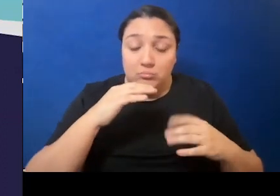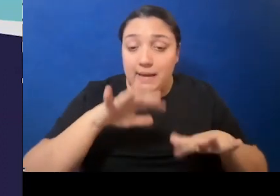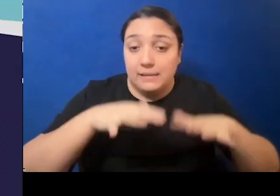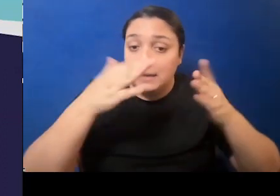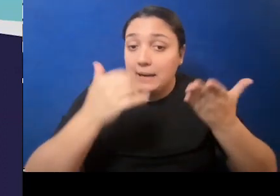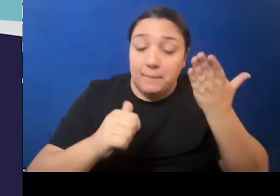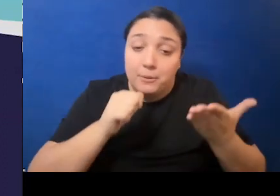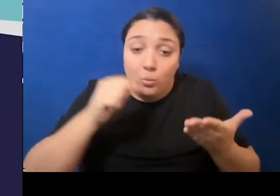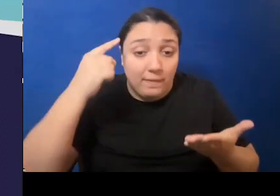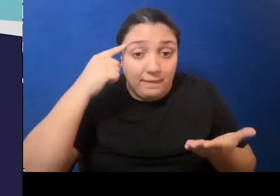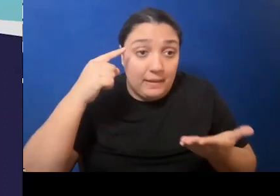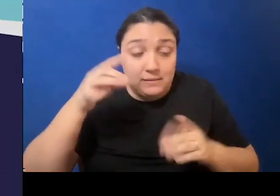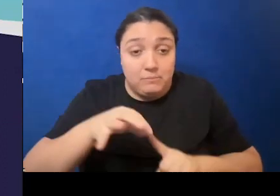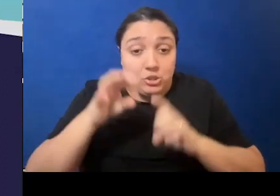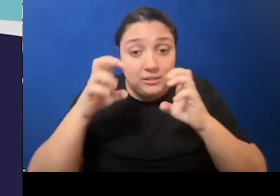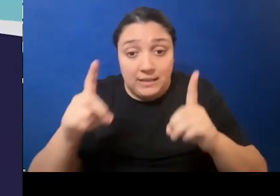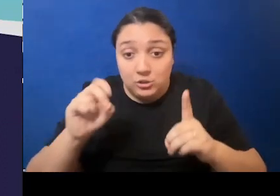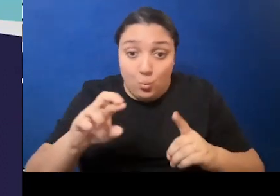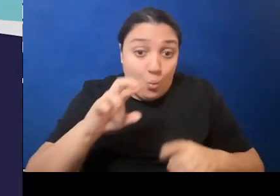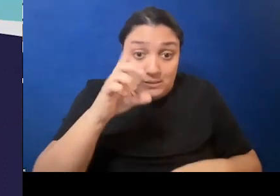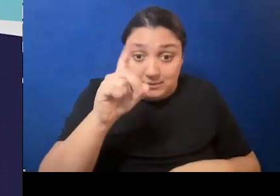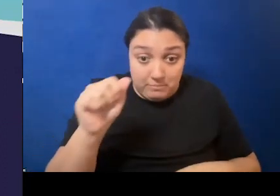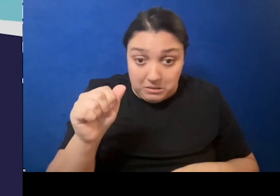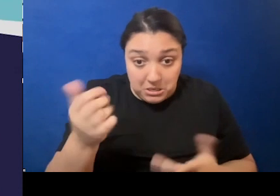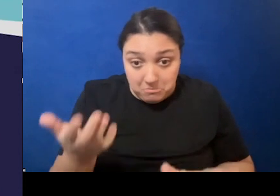DISABILITY. THAT'S SORT OF A QUOTE.